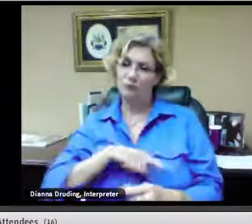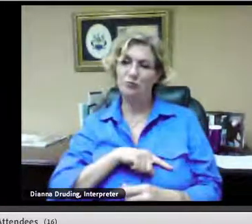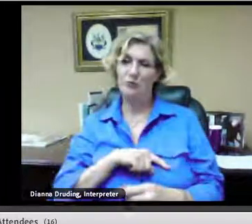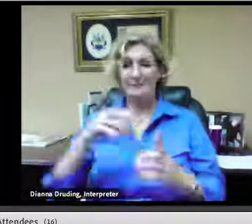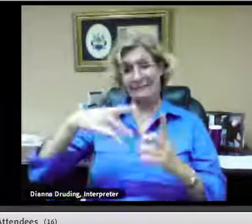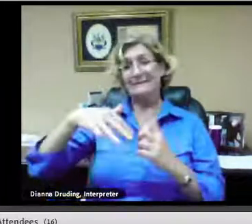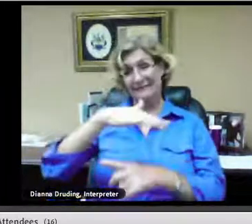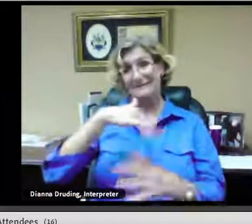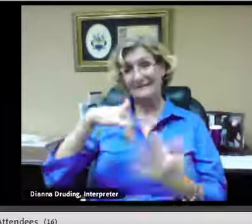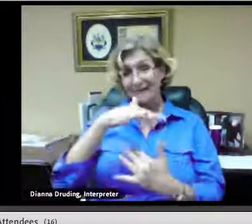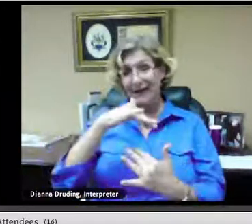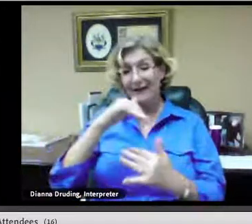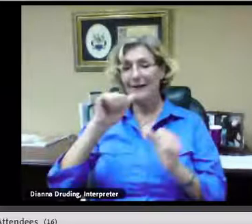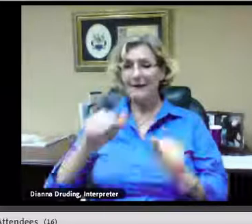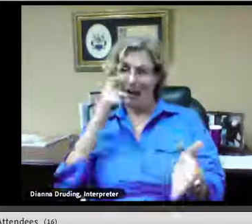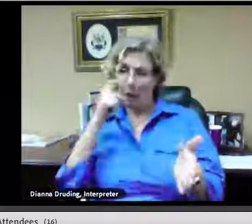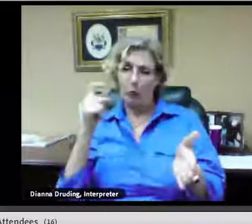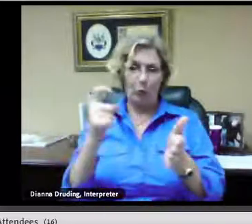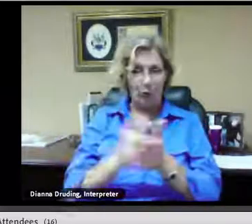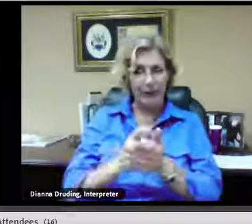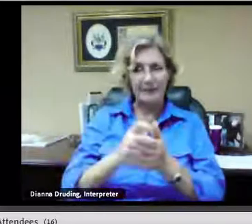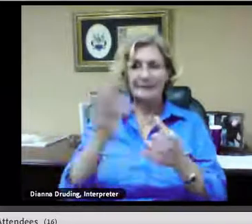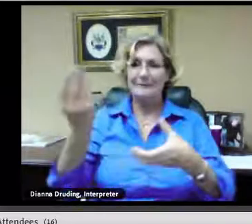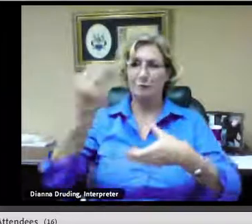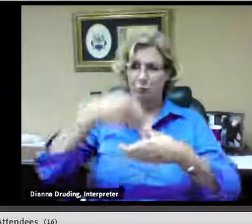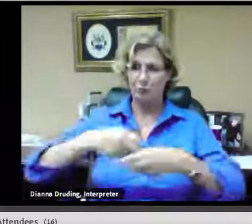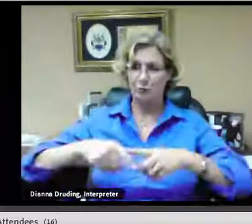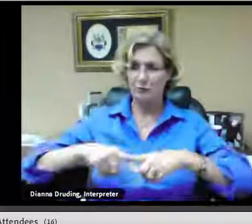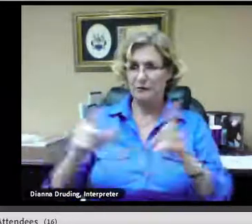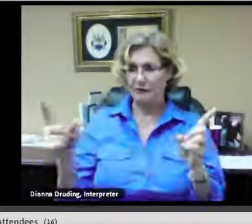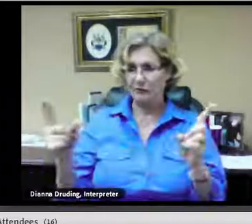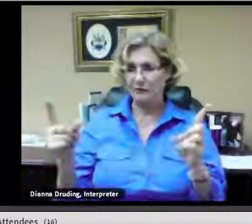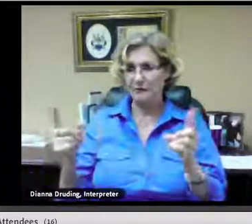and include differences much more so than we are today,